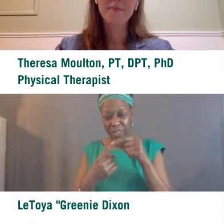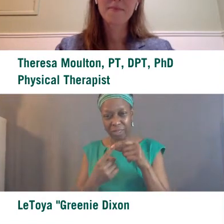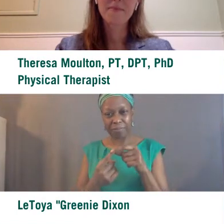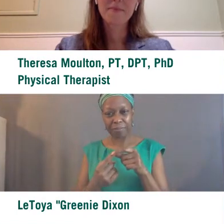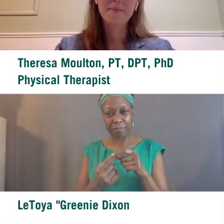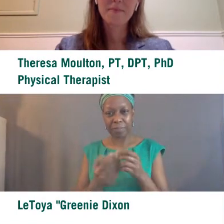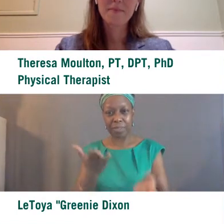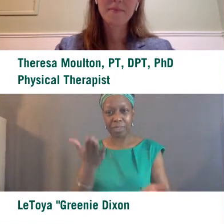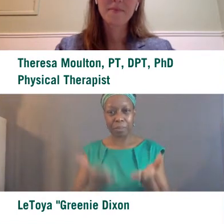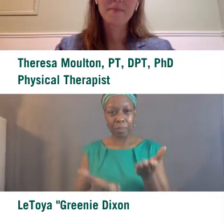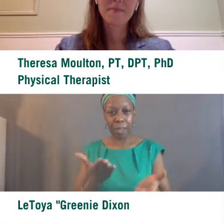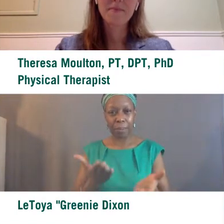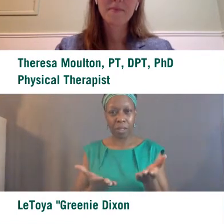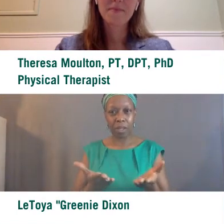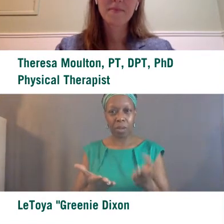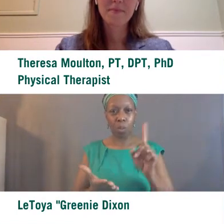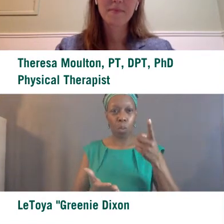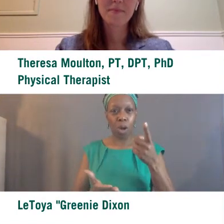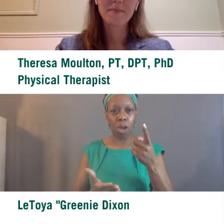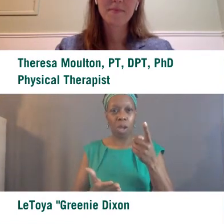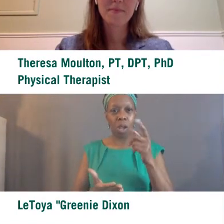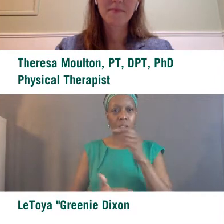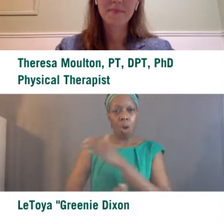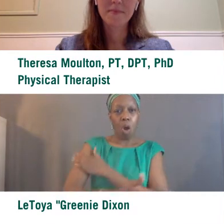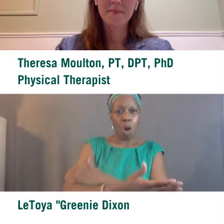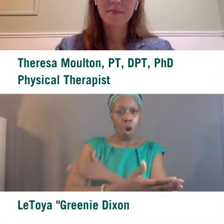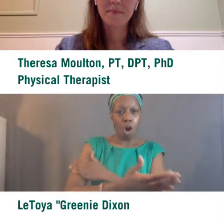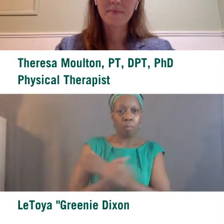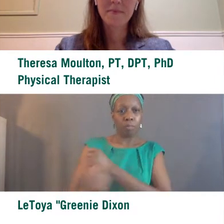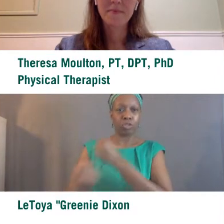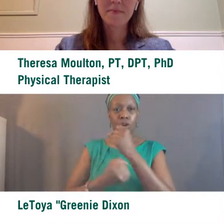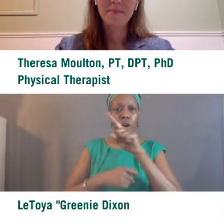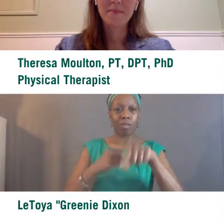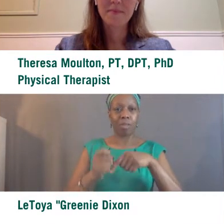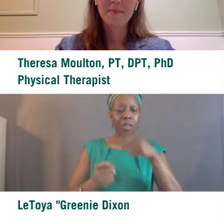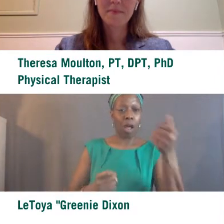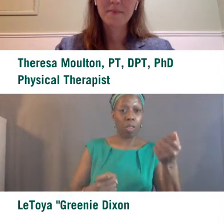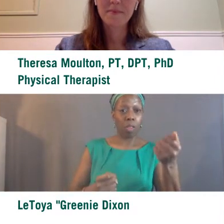maybe one arm is stronger than the other or one hand is functioning better than the other.